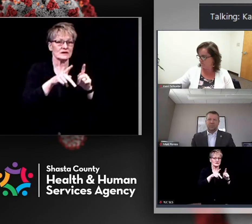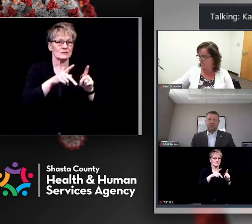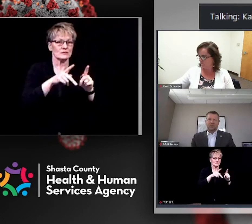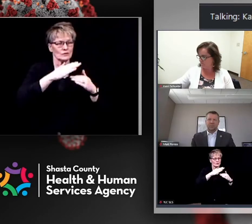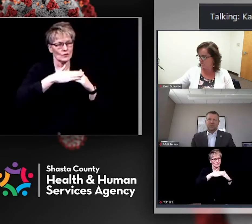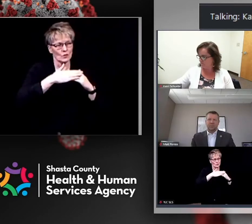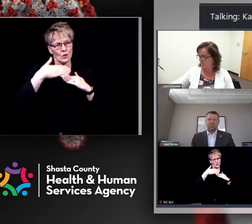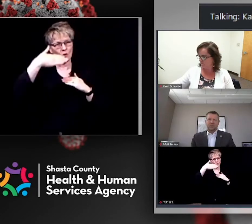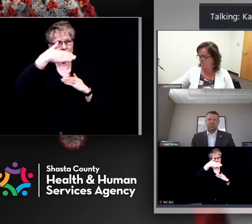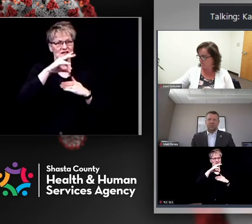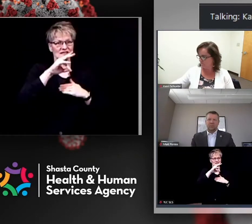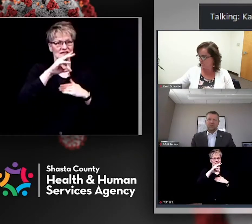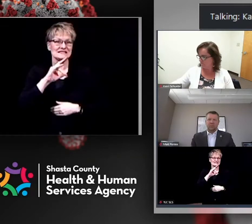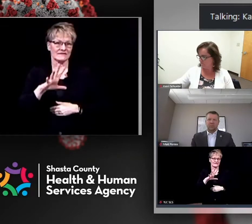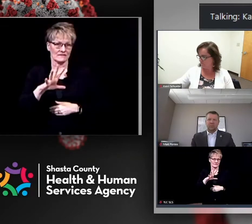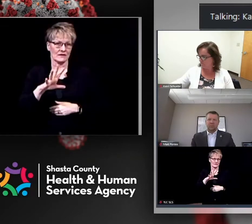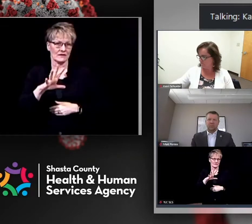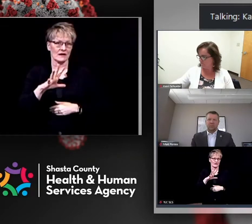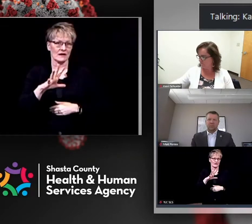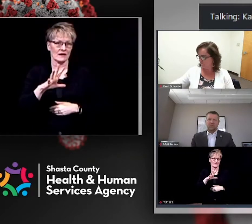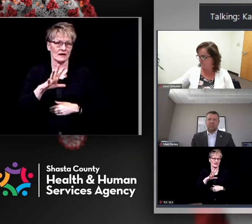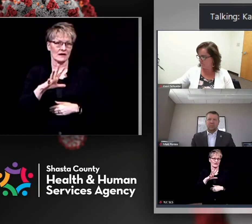So, I wanted to just go over a little bit, some of the challenges that we're having.